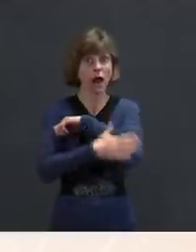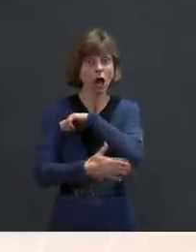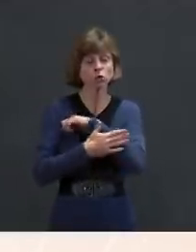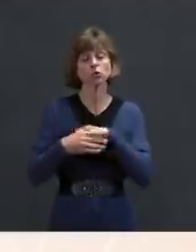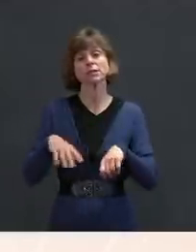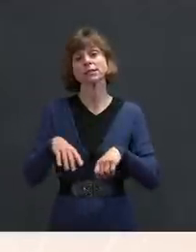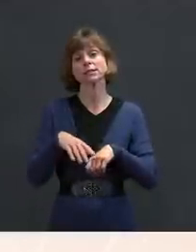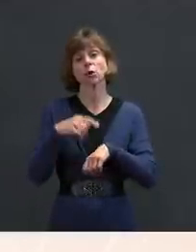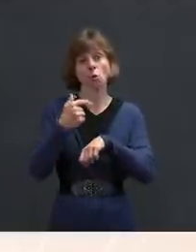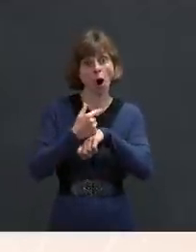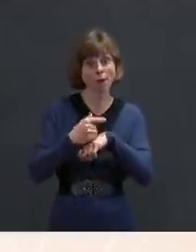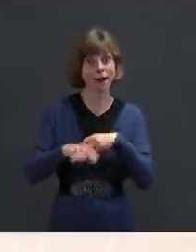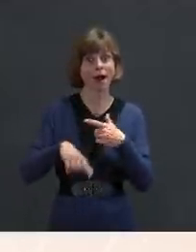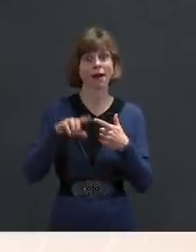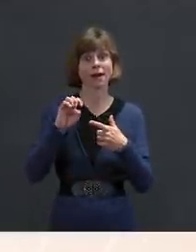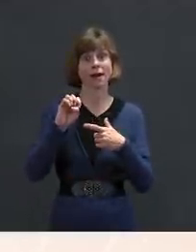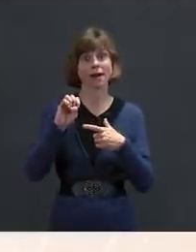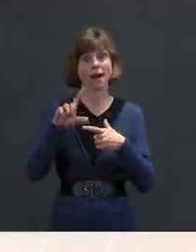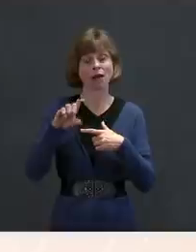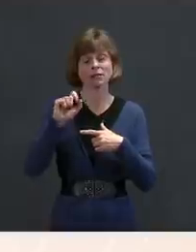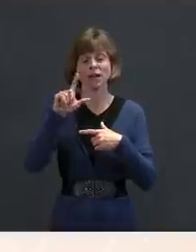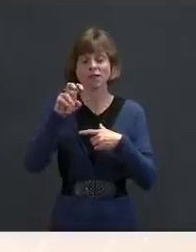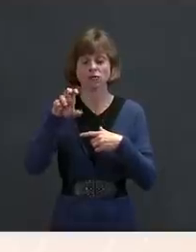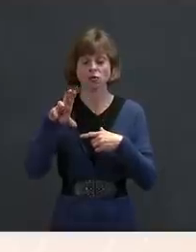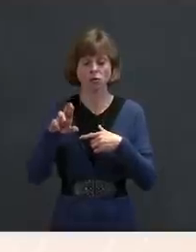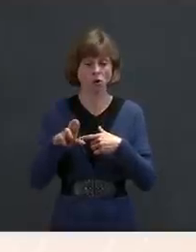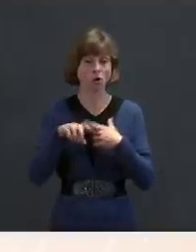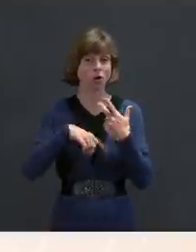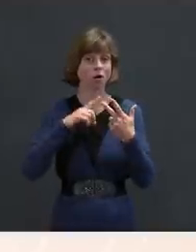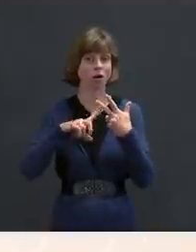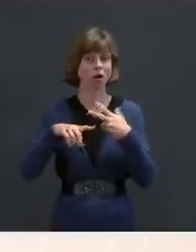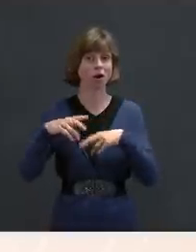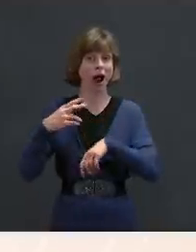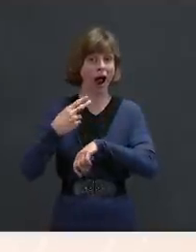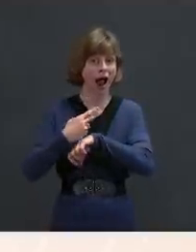I spoke with the foreign minister of each of those countries this past Friday.